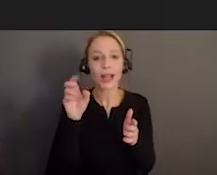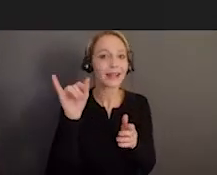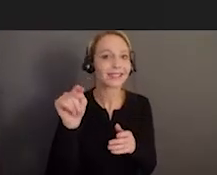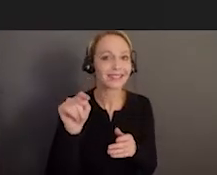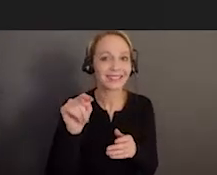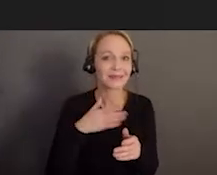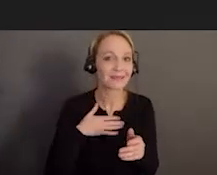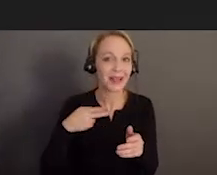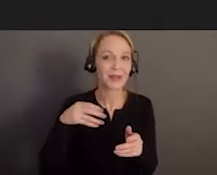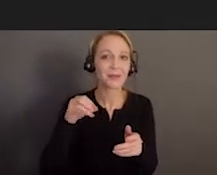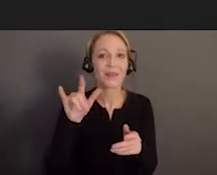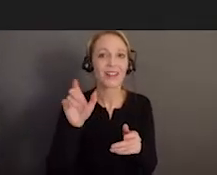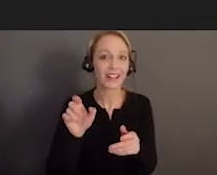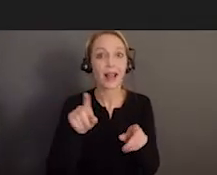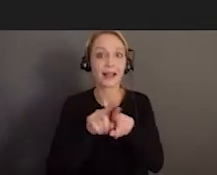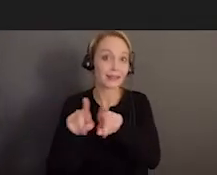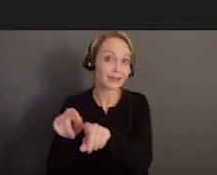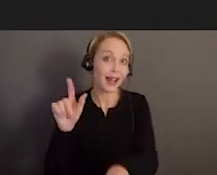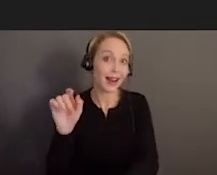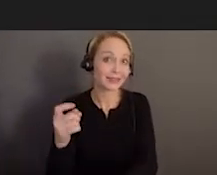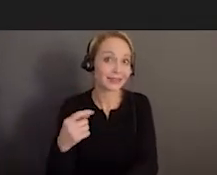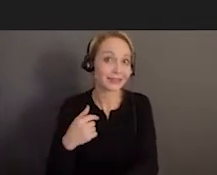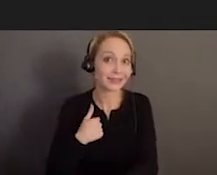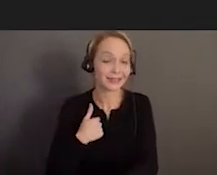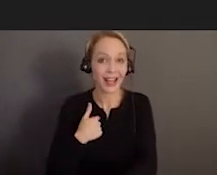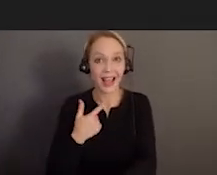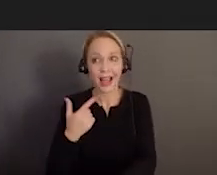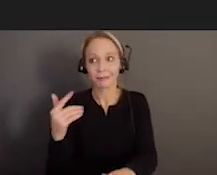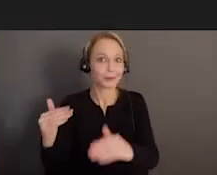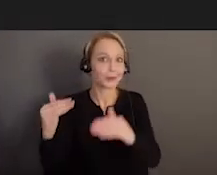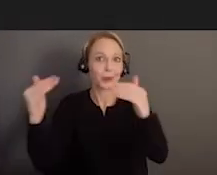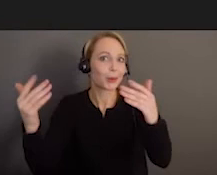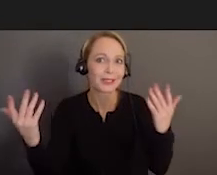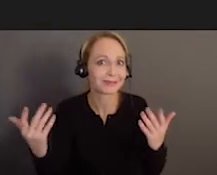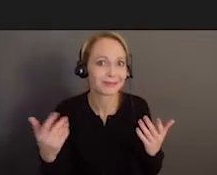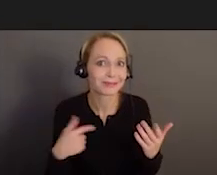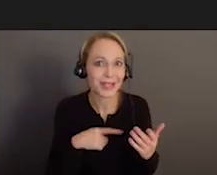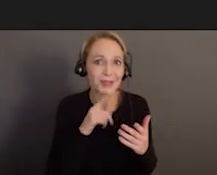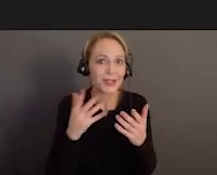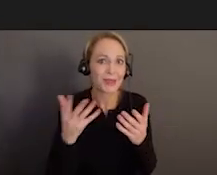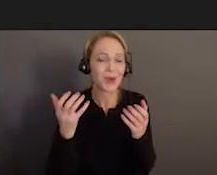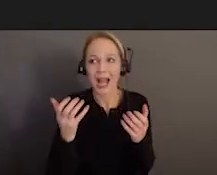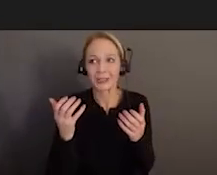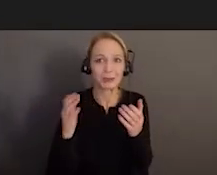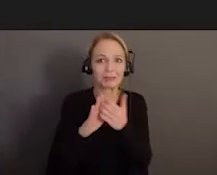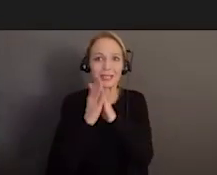AND I GOT PROMOTED. I REALLY WANTED TO BE COO. I CAN GO AHEAD AND DO THAT.